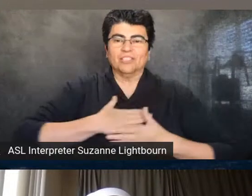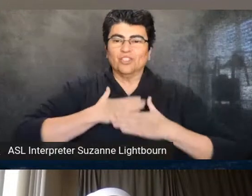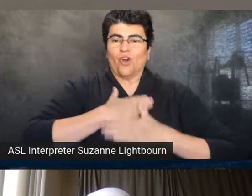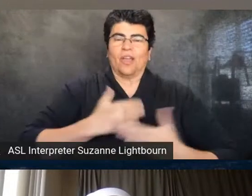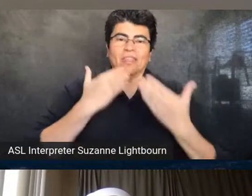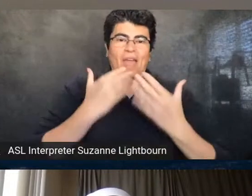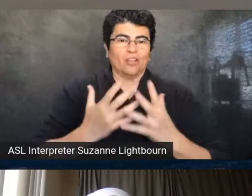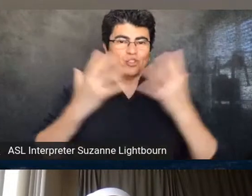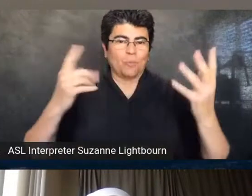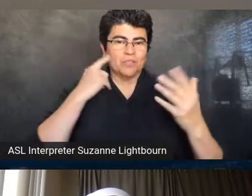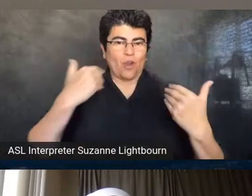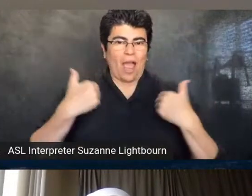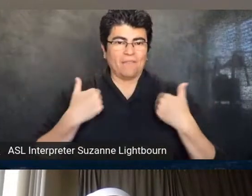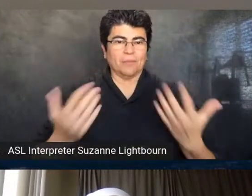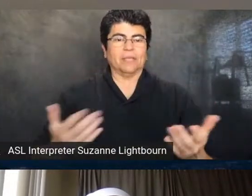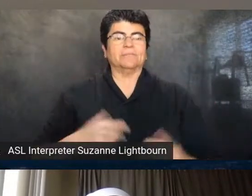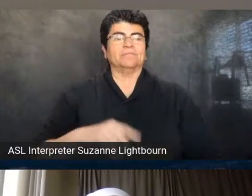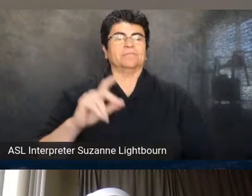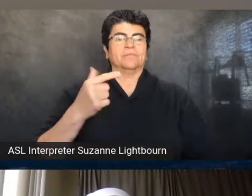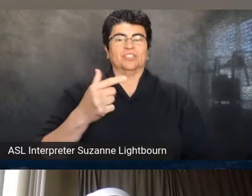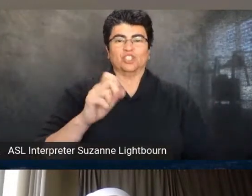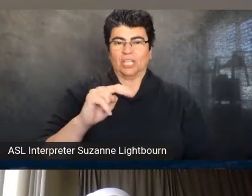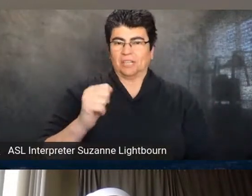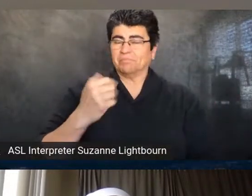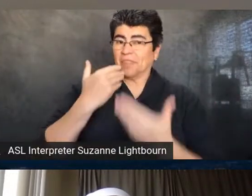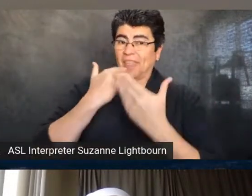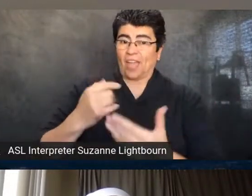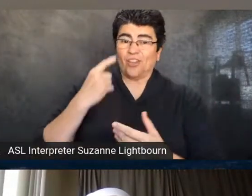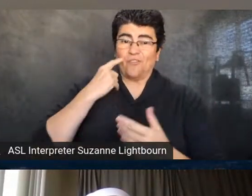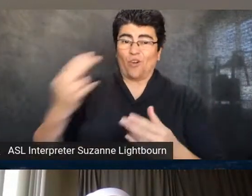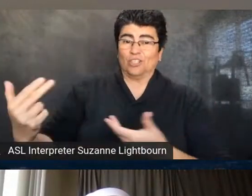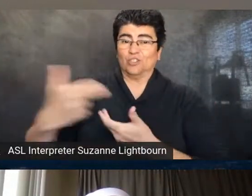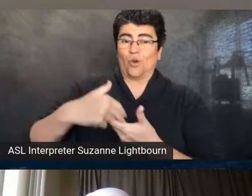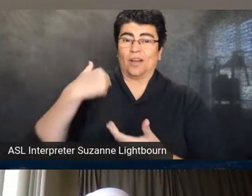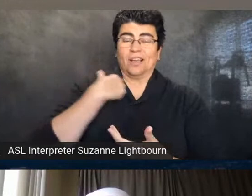so thank you so much for having me. Well, thank you for joining us. And so we'll continue, moving right along,